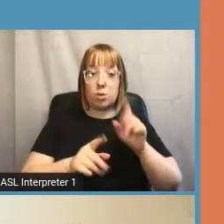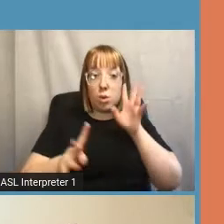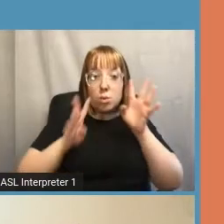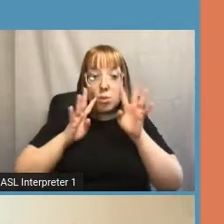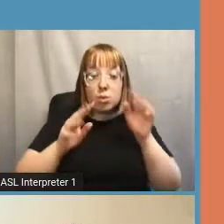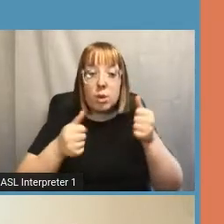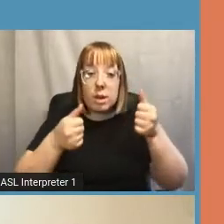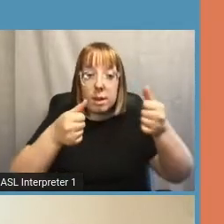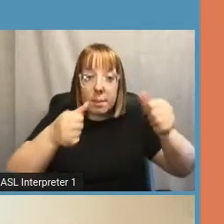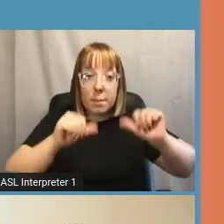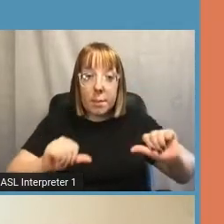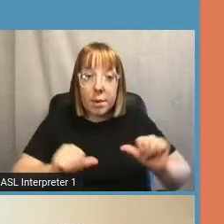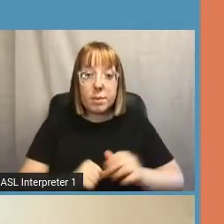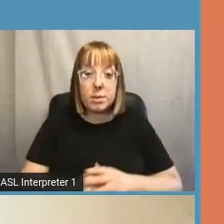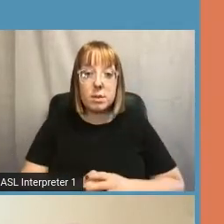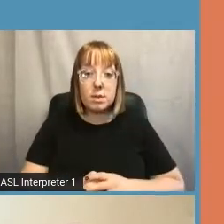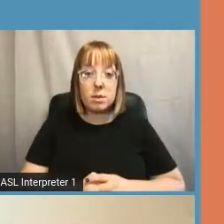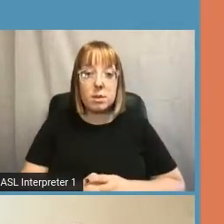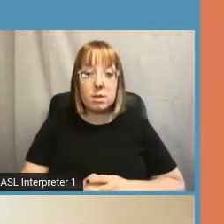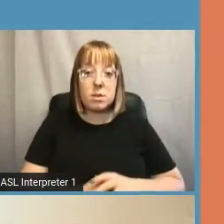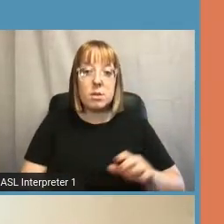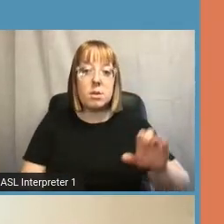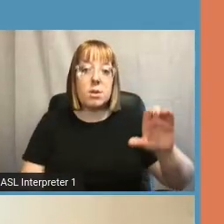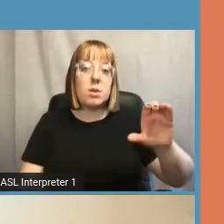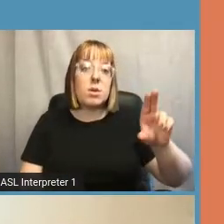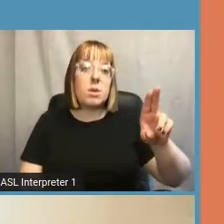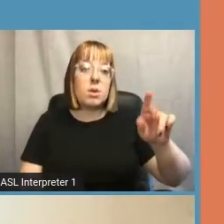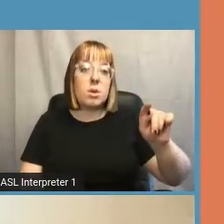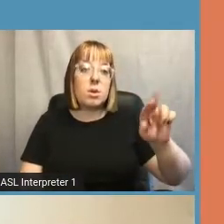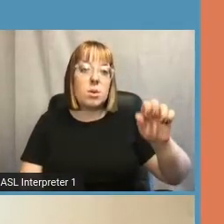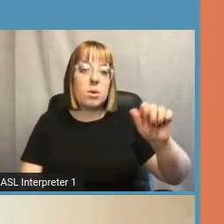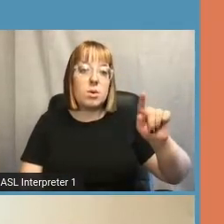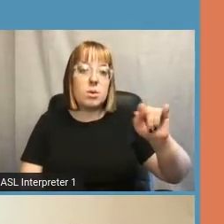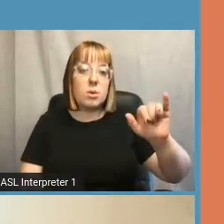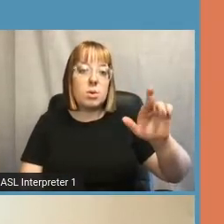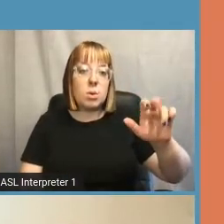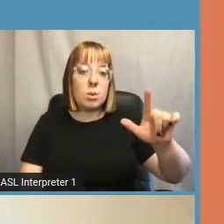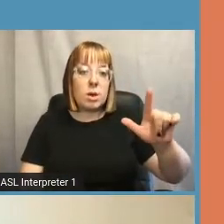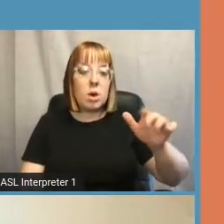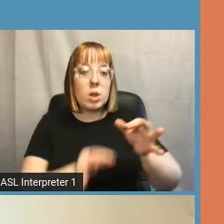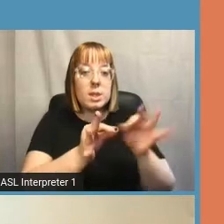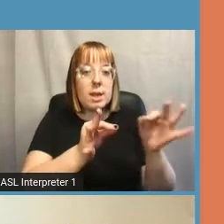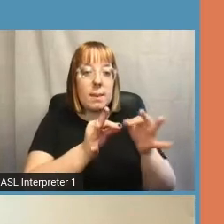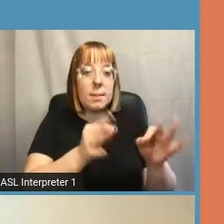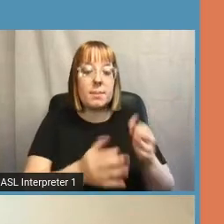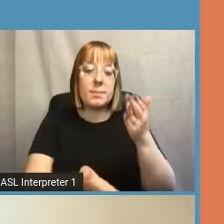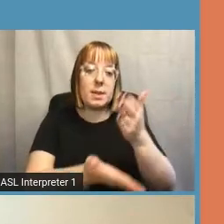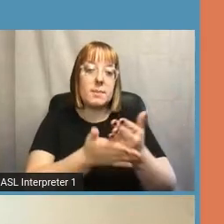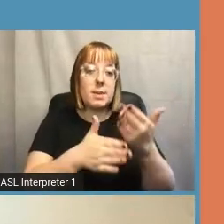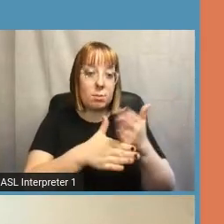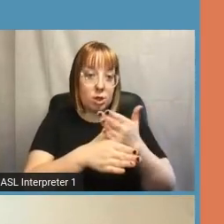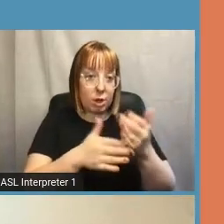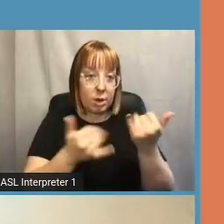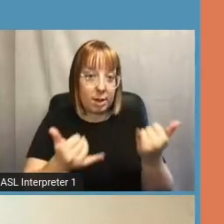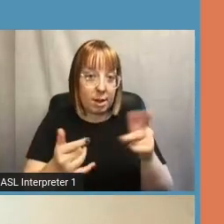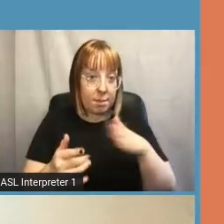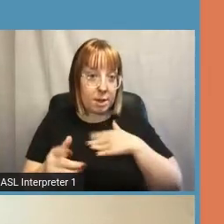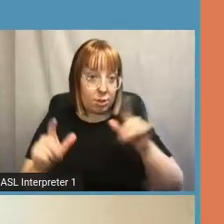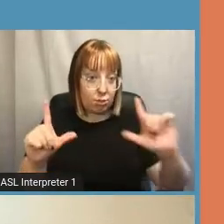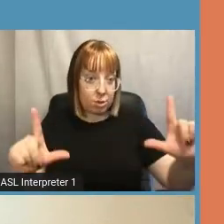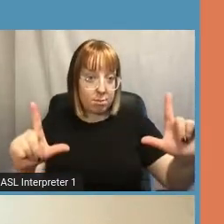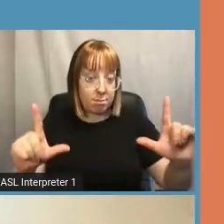and posting up a curatorial statement so i'm going to stop sharing now and